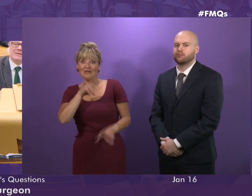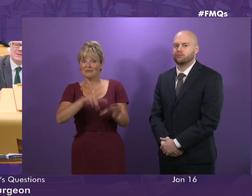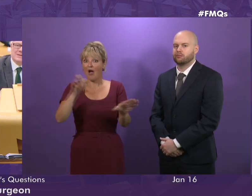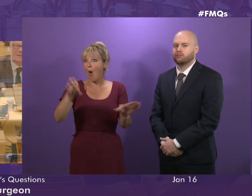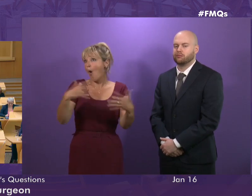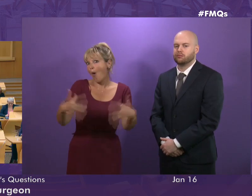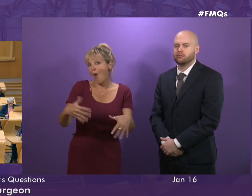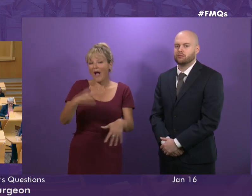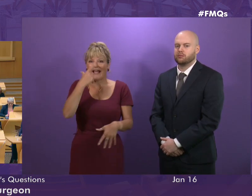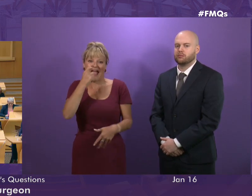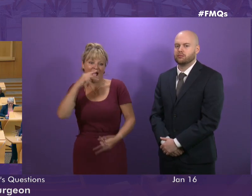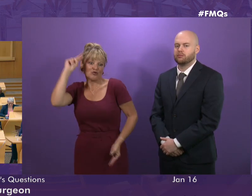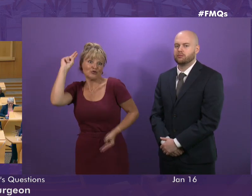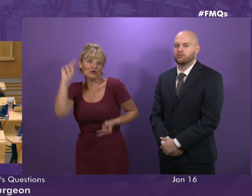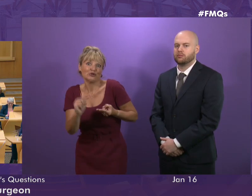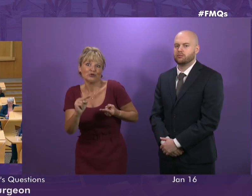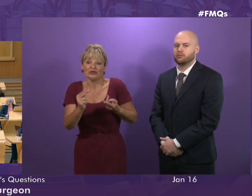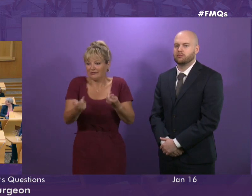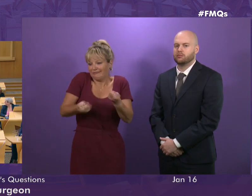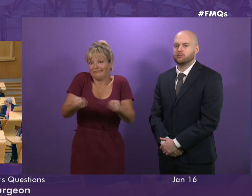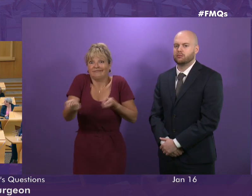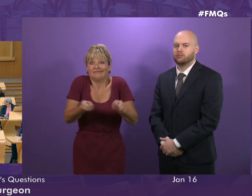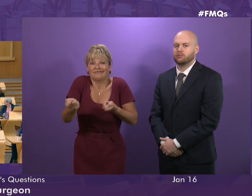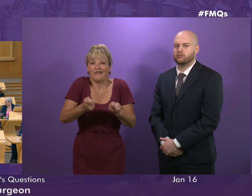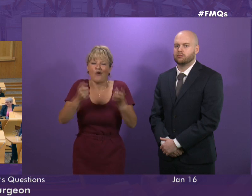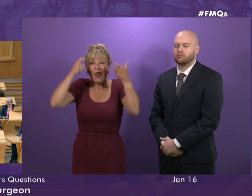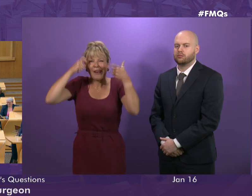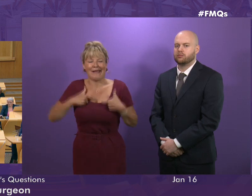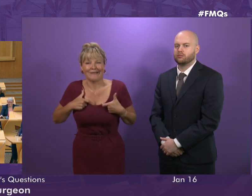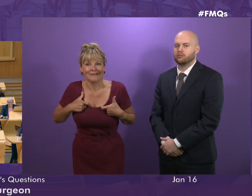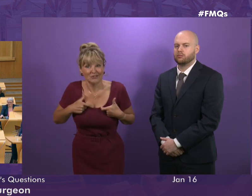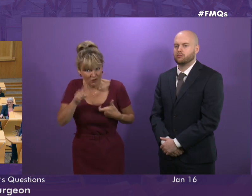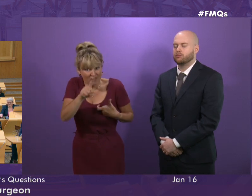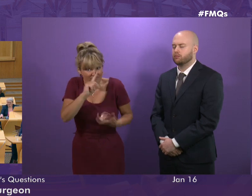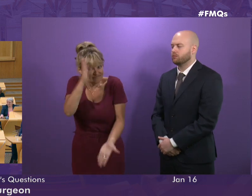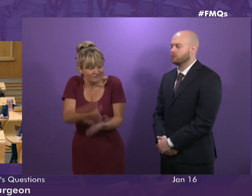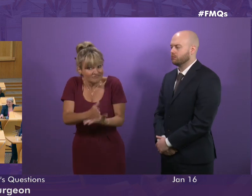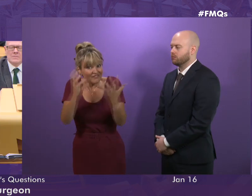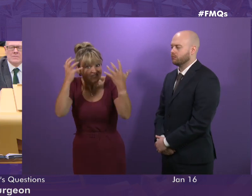ability to reduce that regulatory protection, so those are real fears.